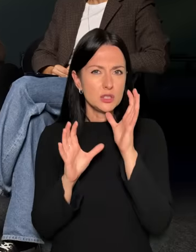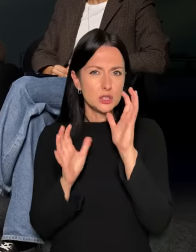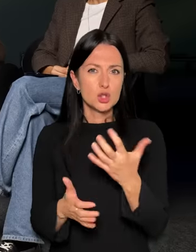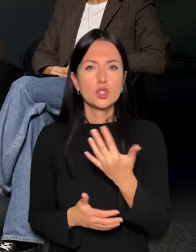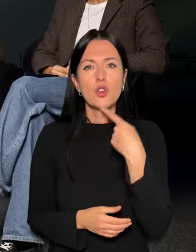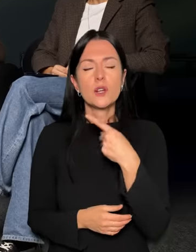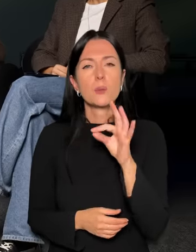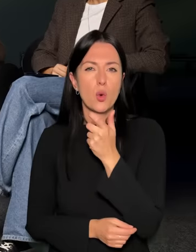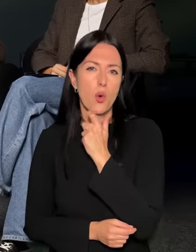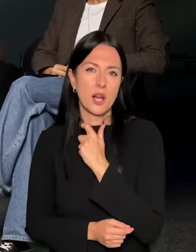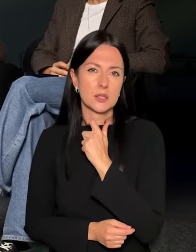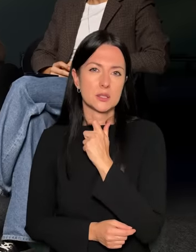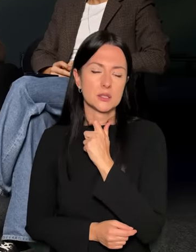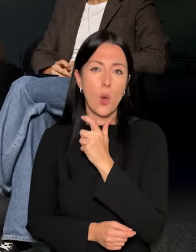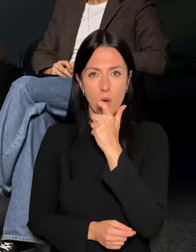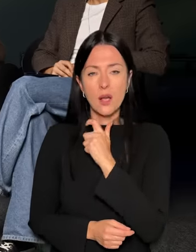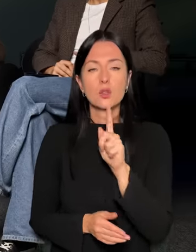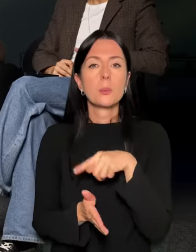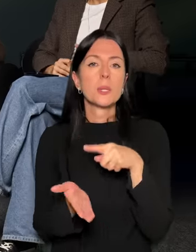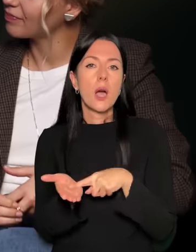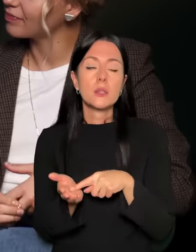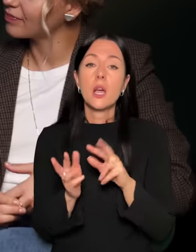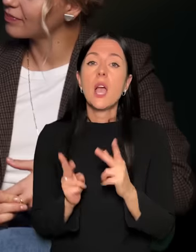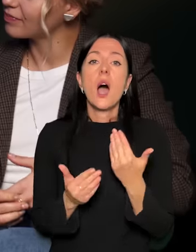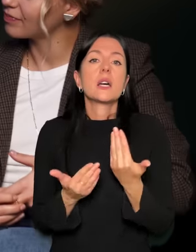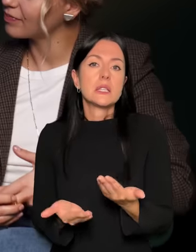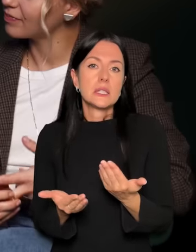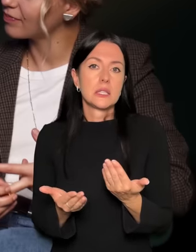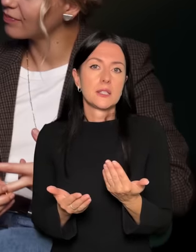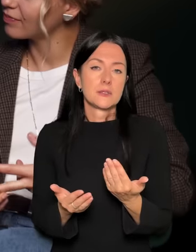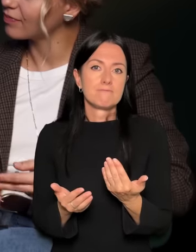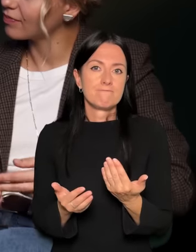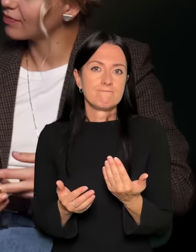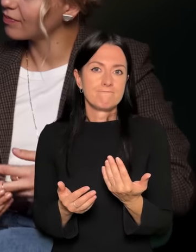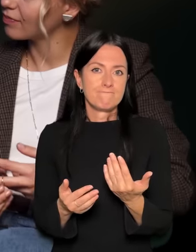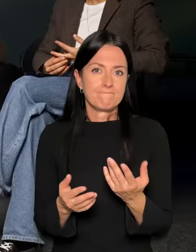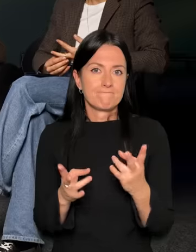speaking of correctness is it correct to ask how you lost your legs?